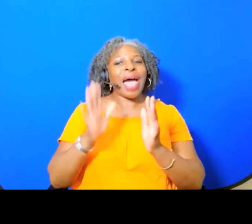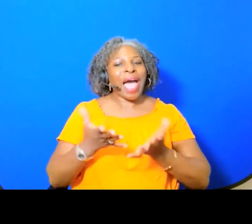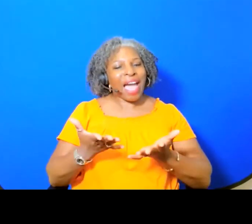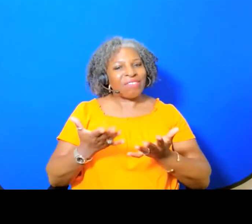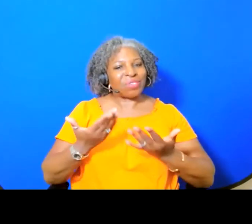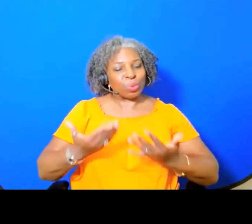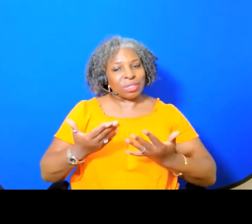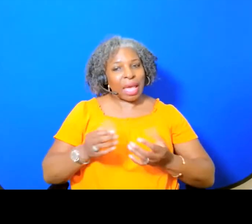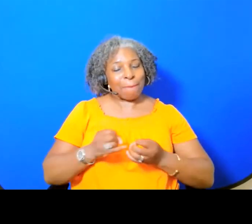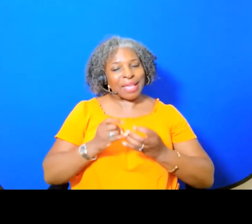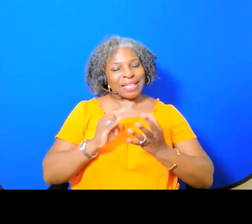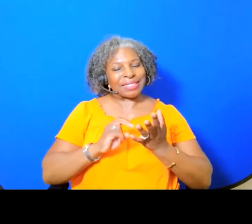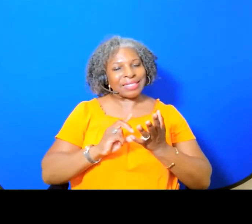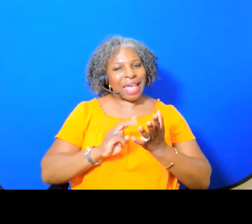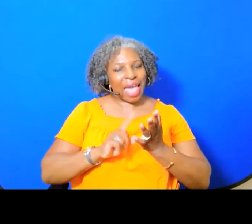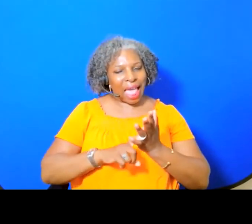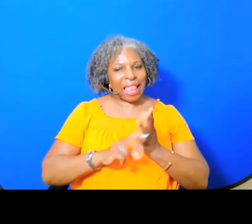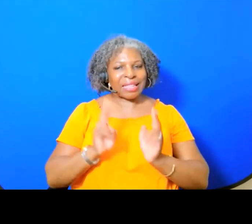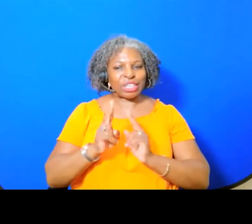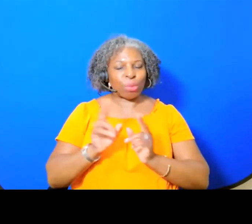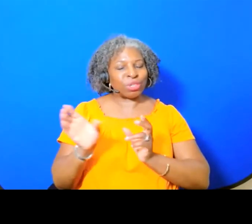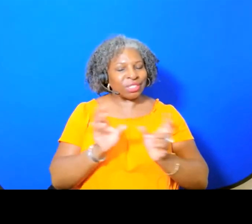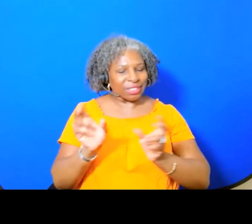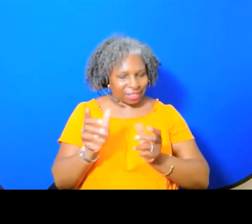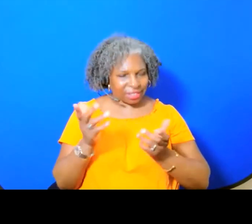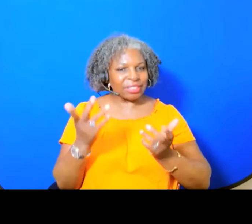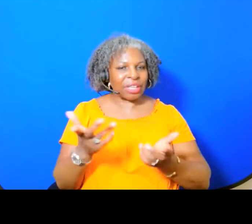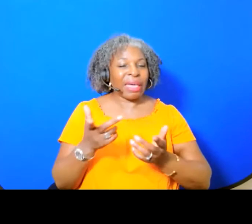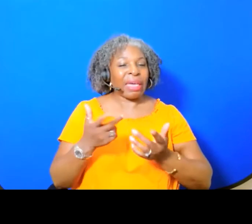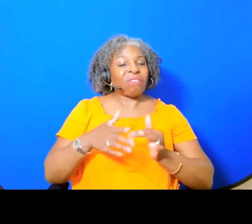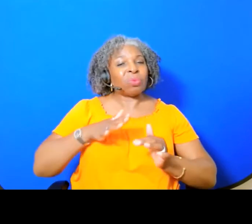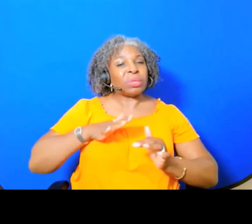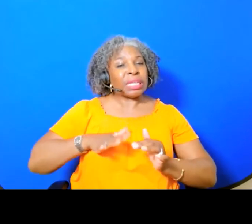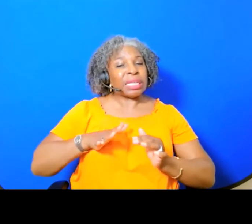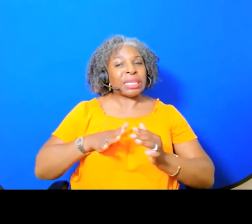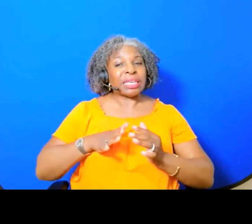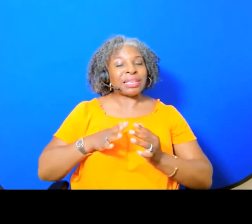interpretation available for this event. So, if you need a BSL interpreter,